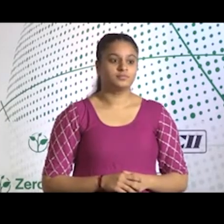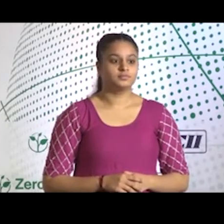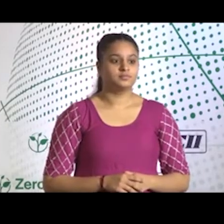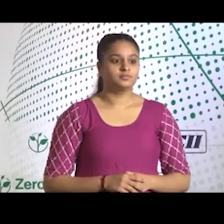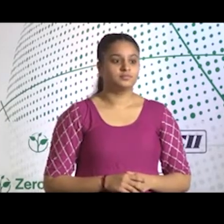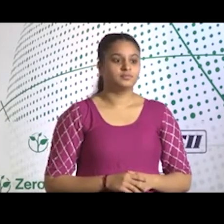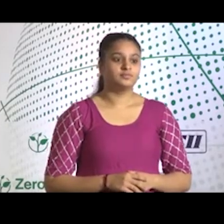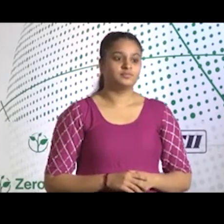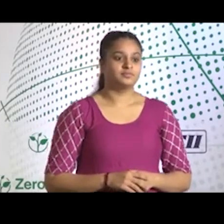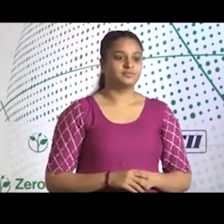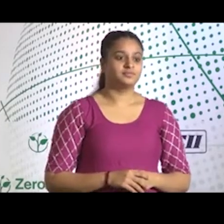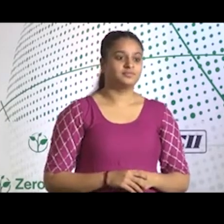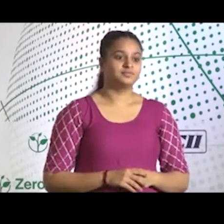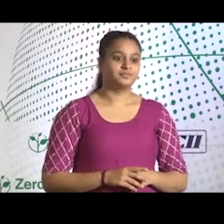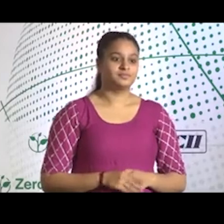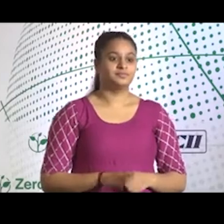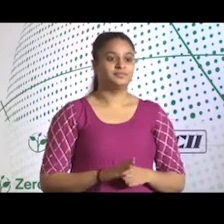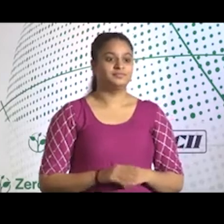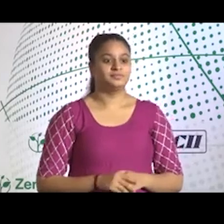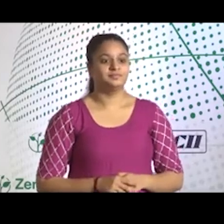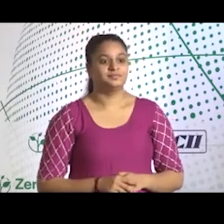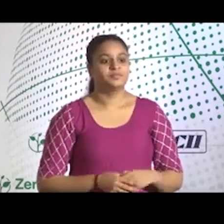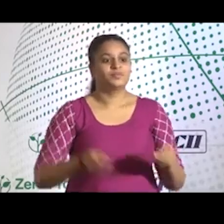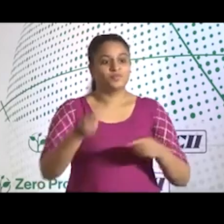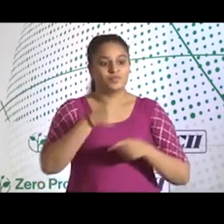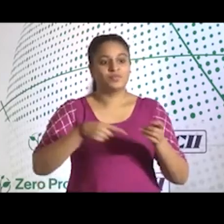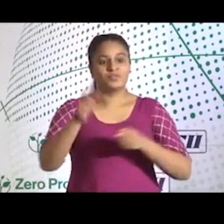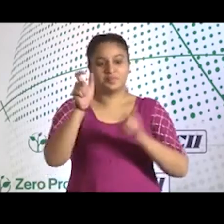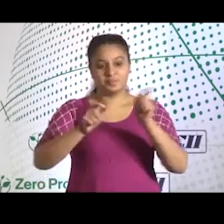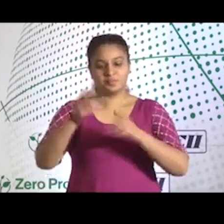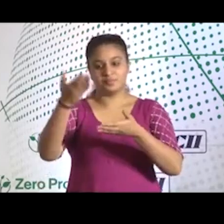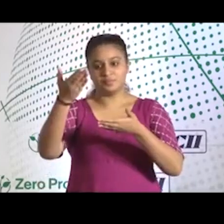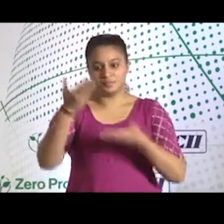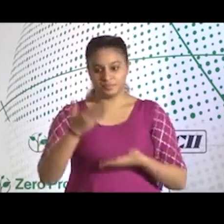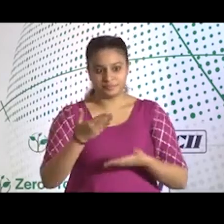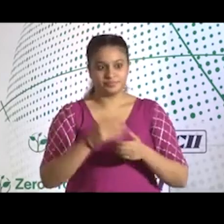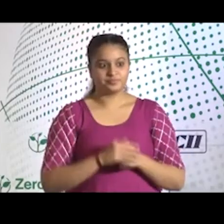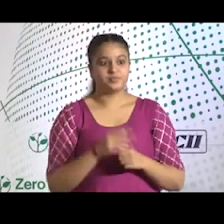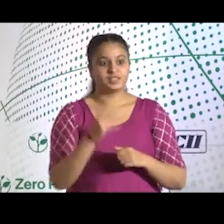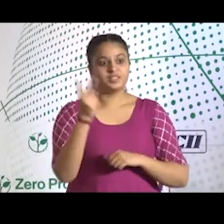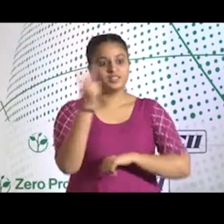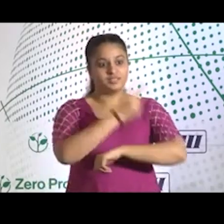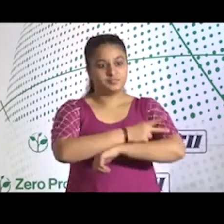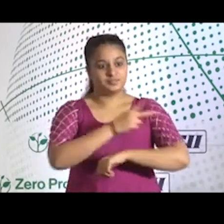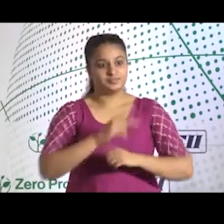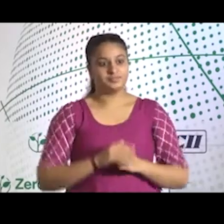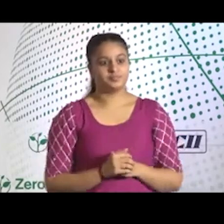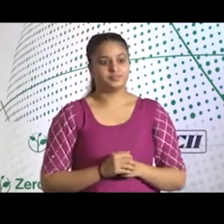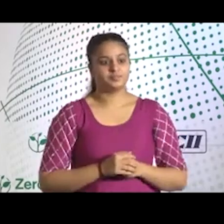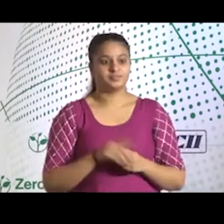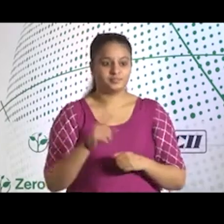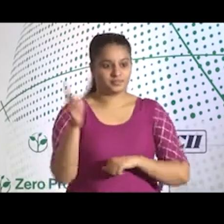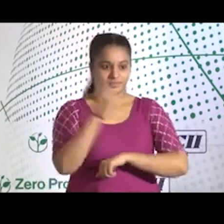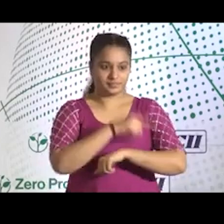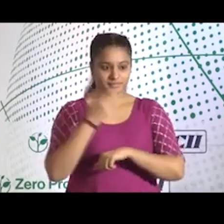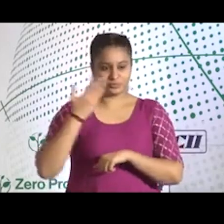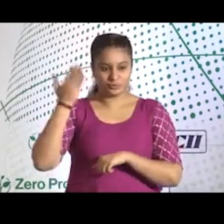Great. So a warm welcome to all of you on day two. I know that the day one has been really interesting.